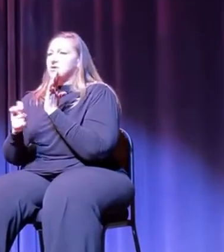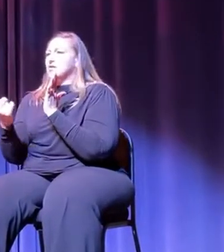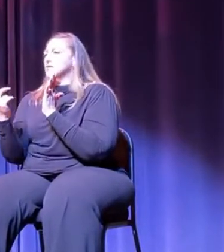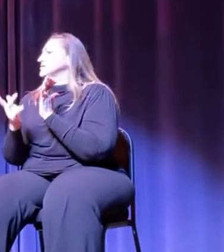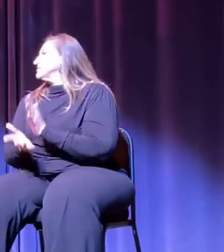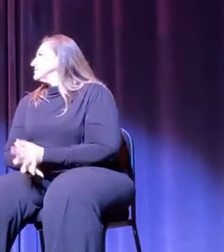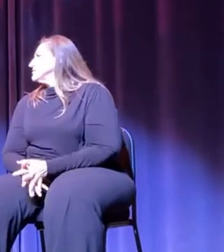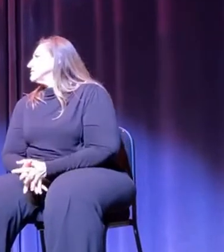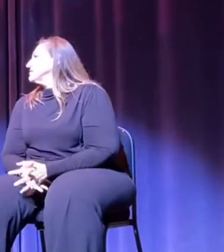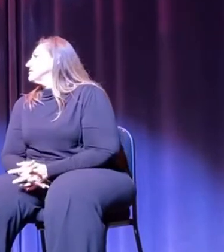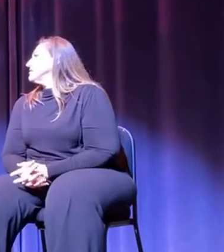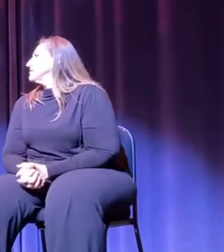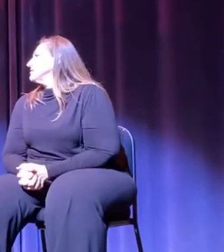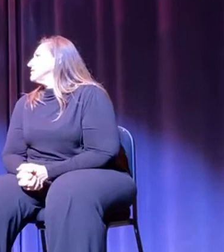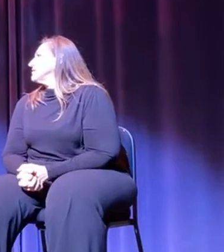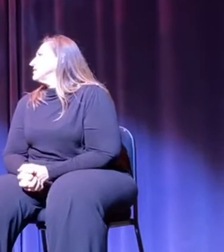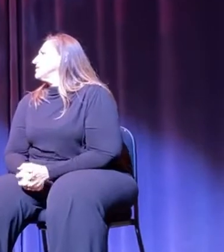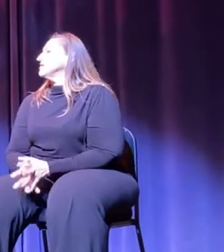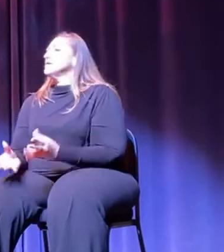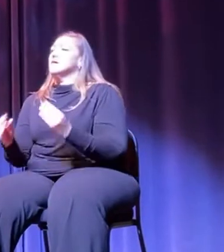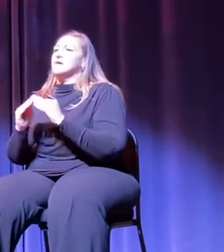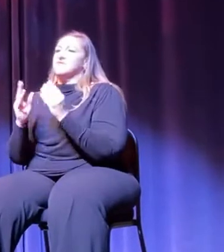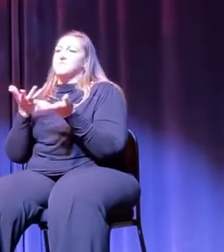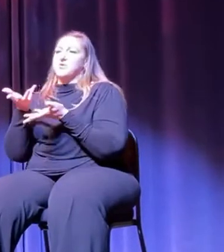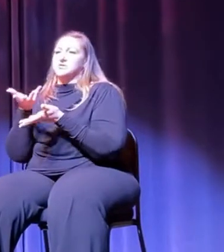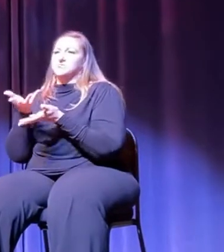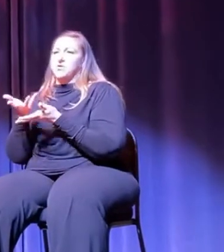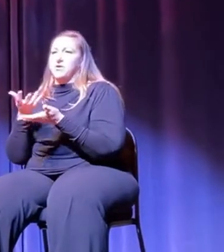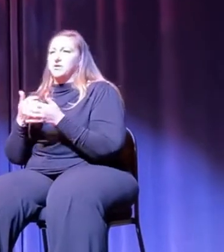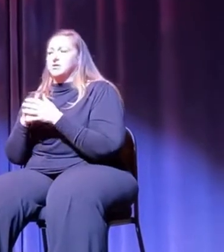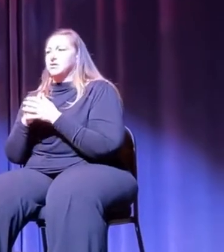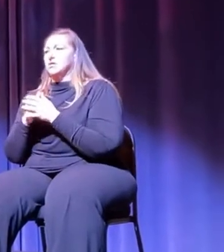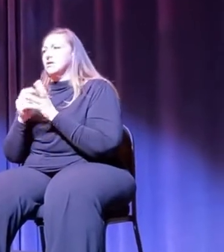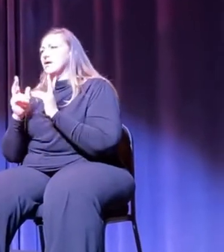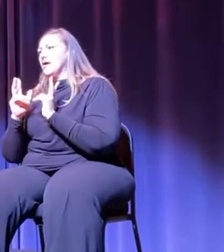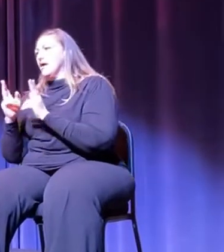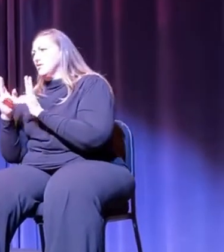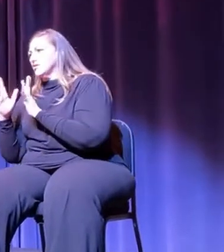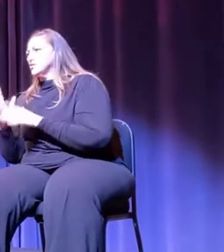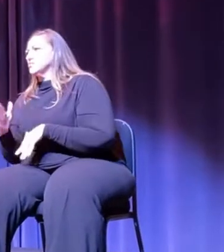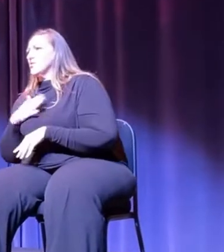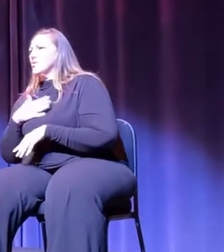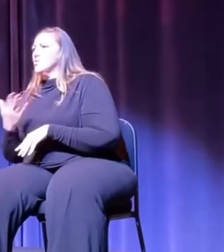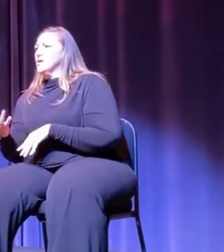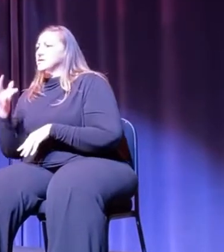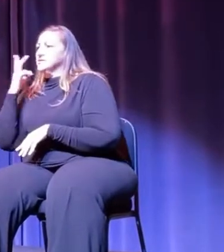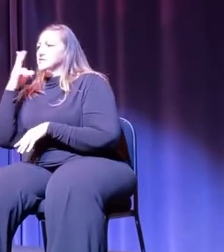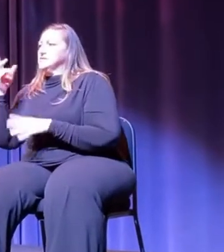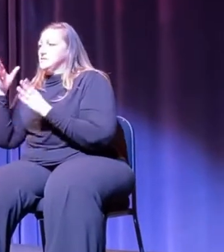because I think that they're honestly much more personable. Like editors are much more willing to see you as a person